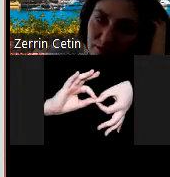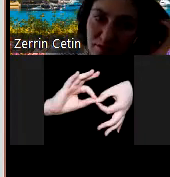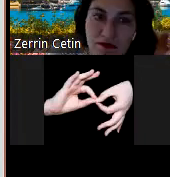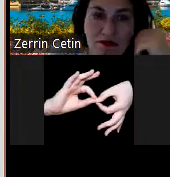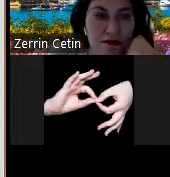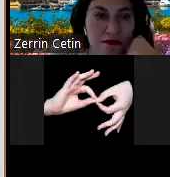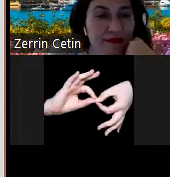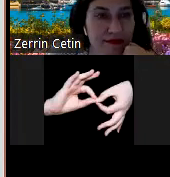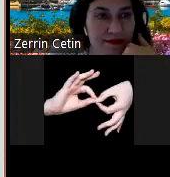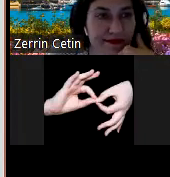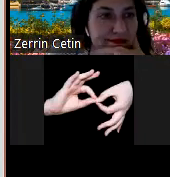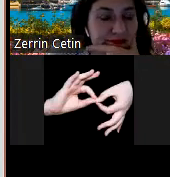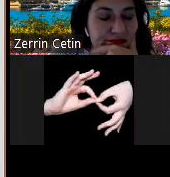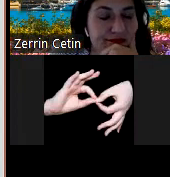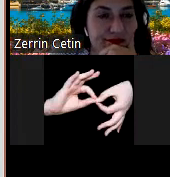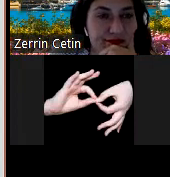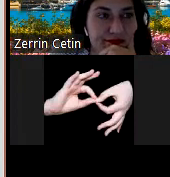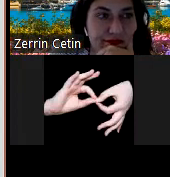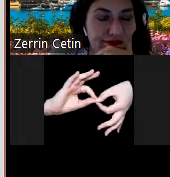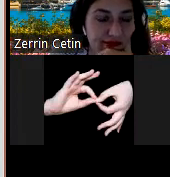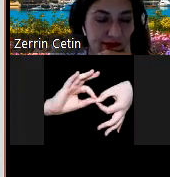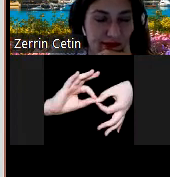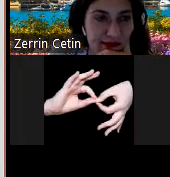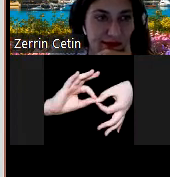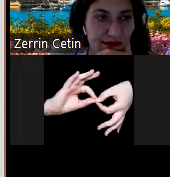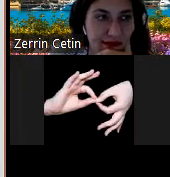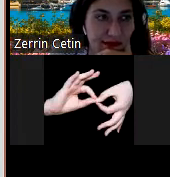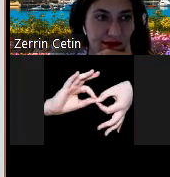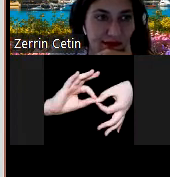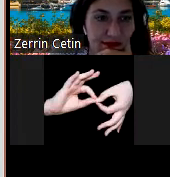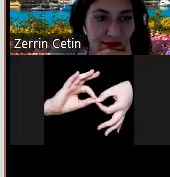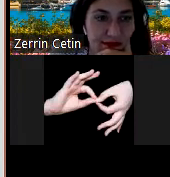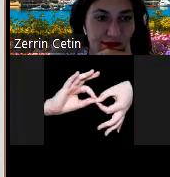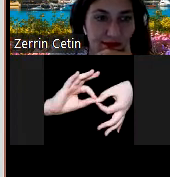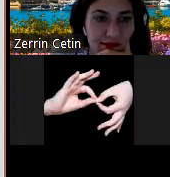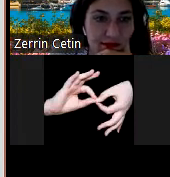the areas for uh uh Improvement and opportunity there needs to be more Equitable and consistent